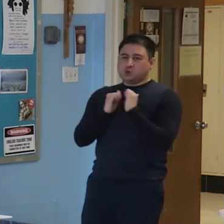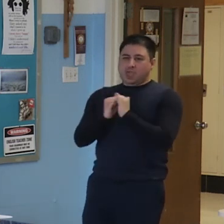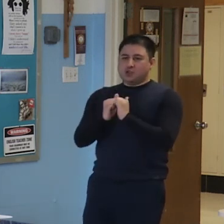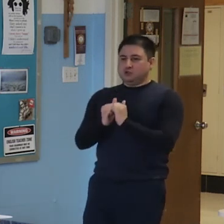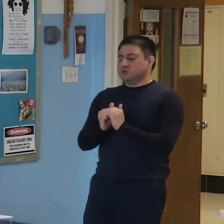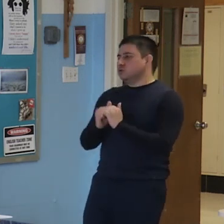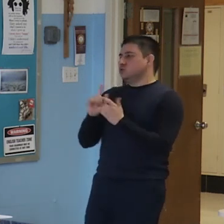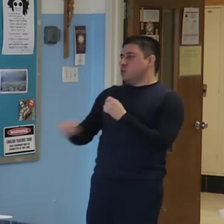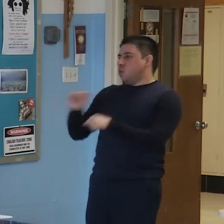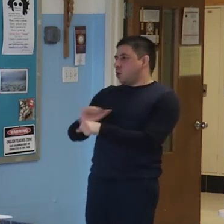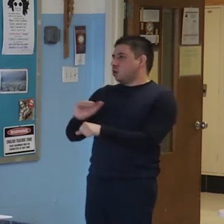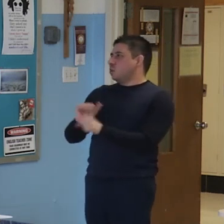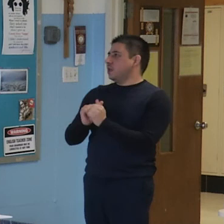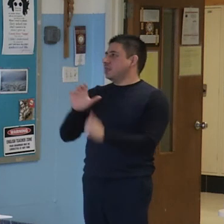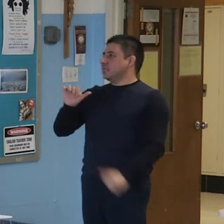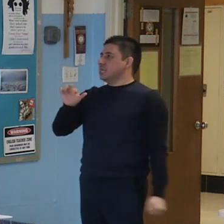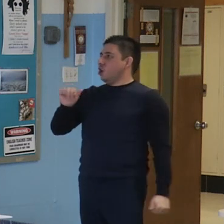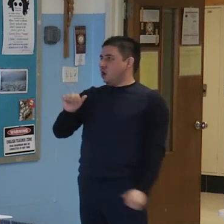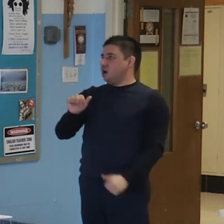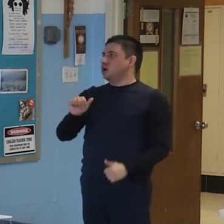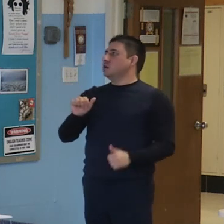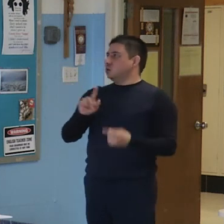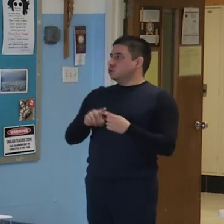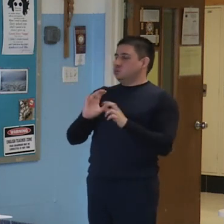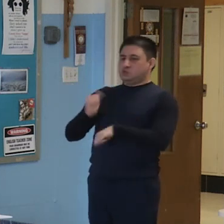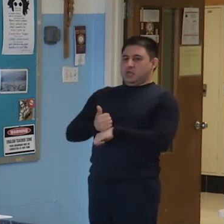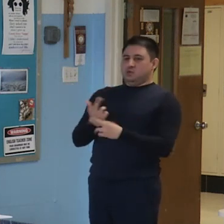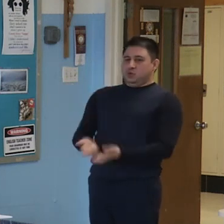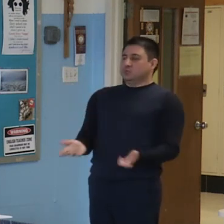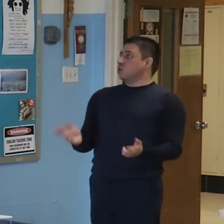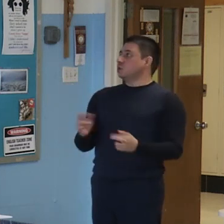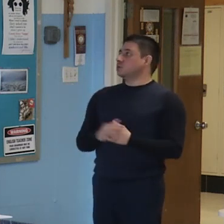work with CARA, to create this resource which is going to be here for